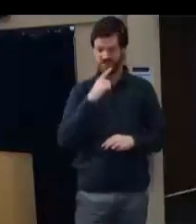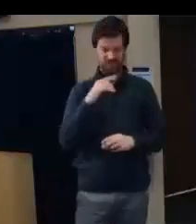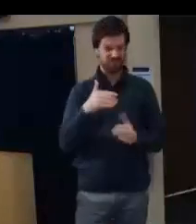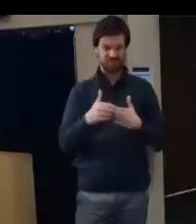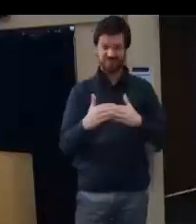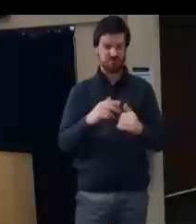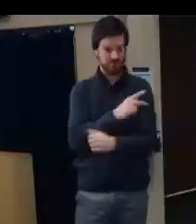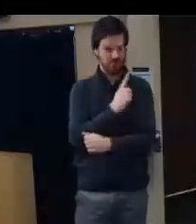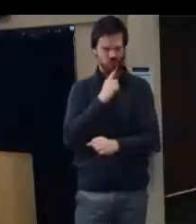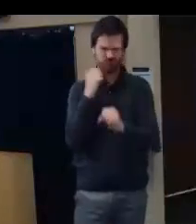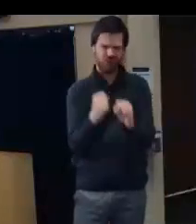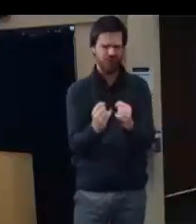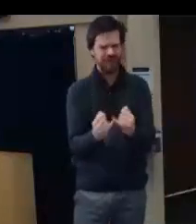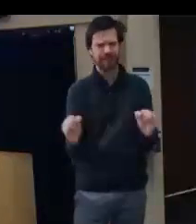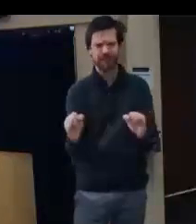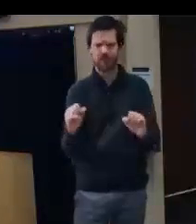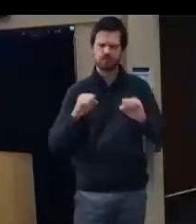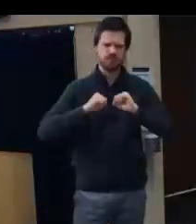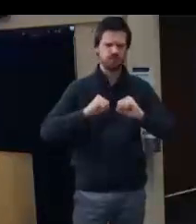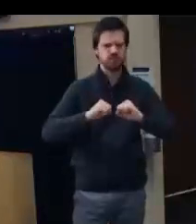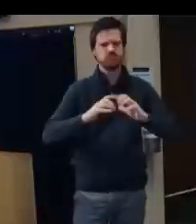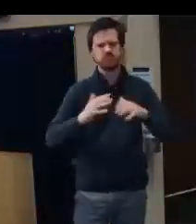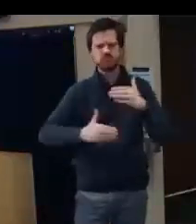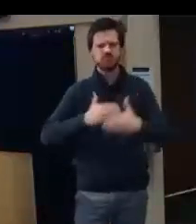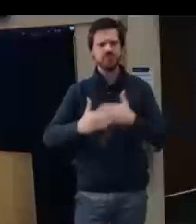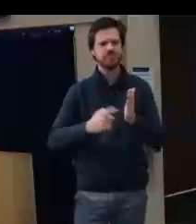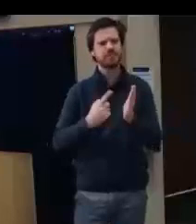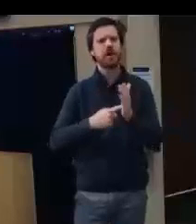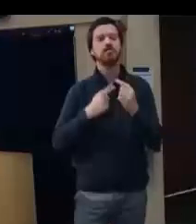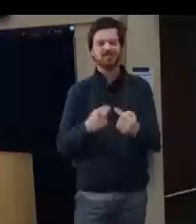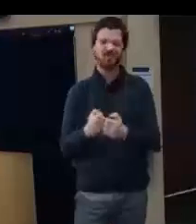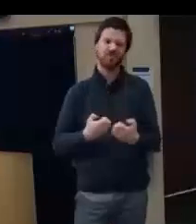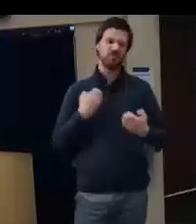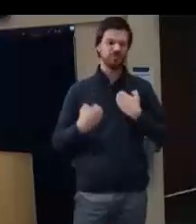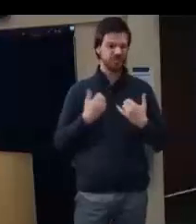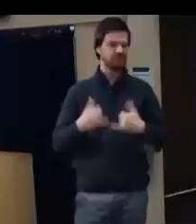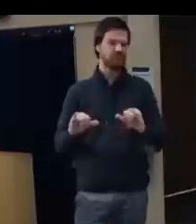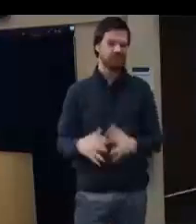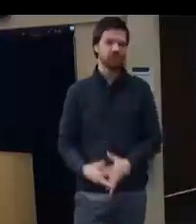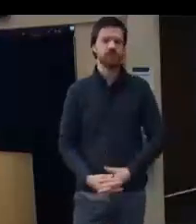patients who are strong independent and resilient sometimes struggle with their emotions and then